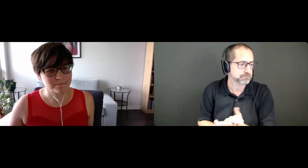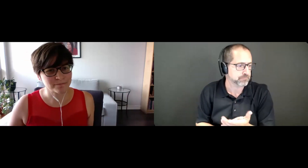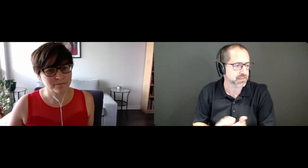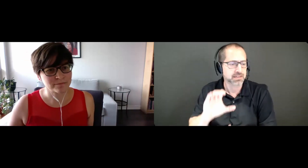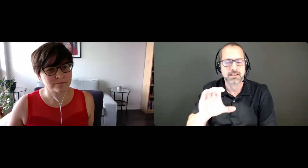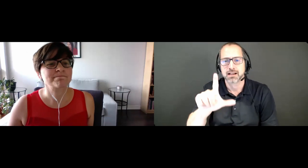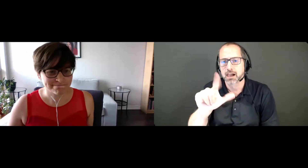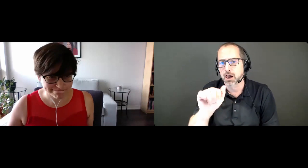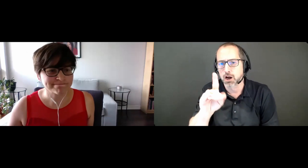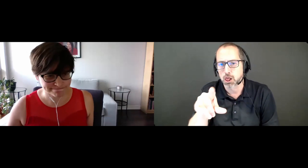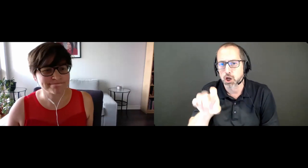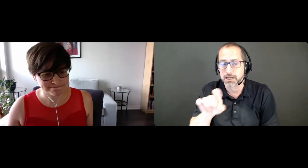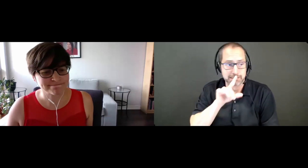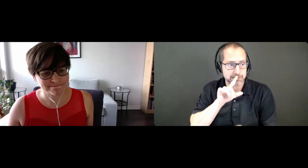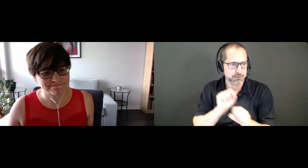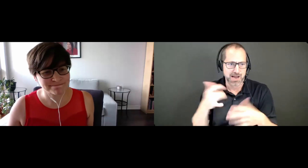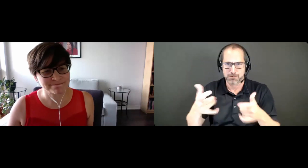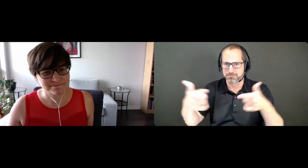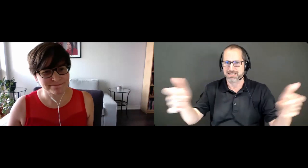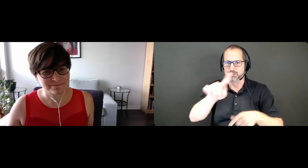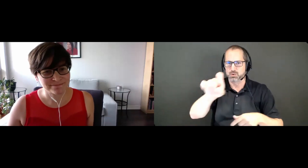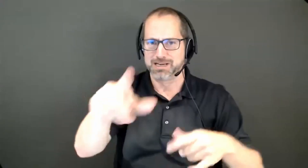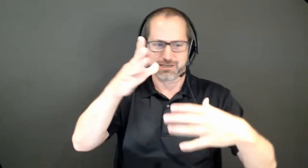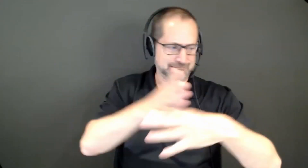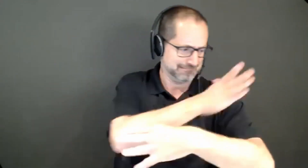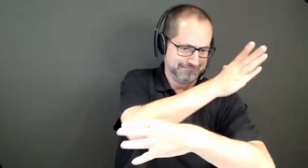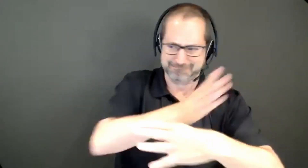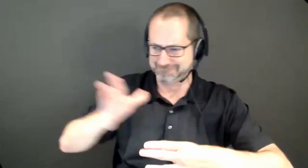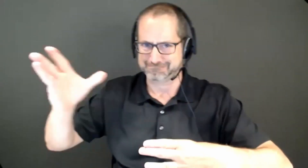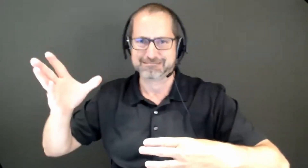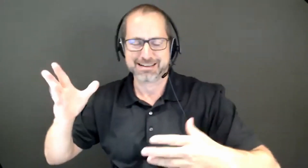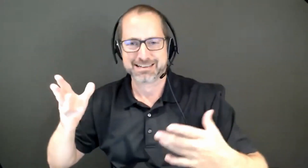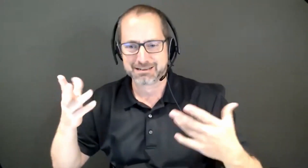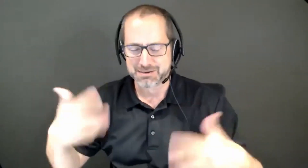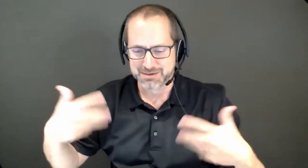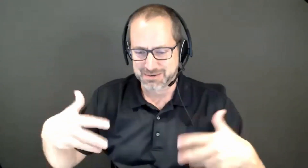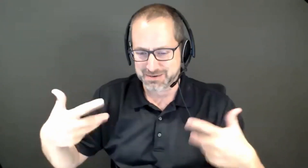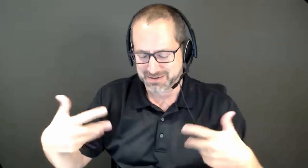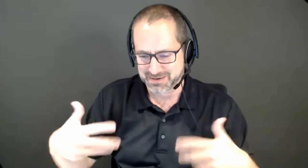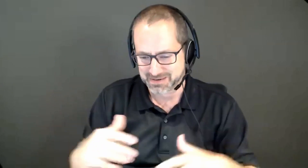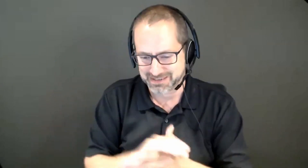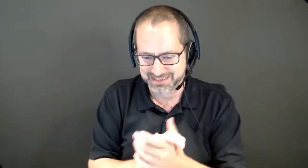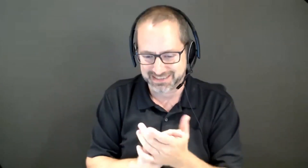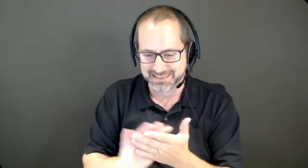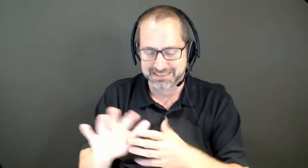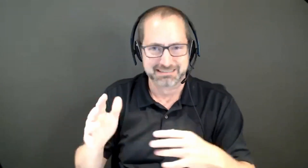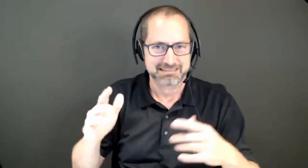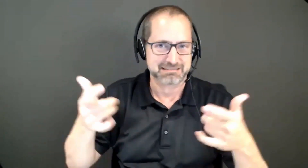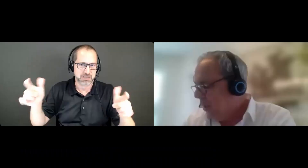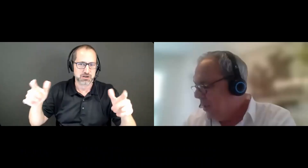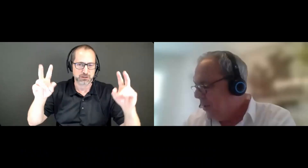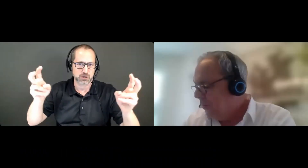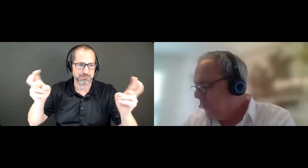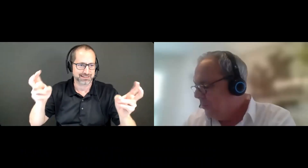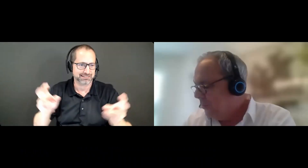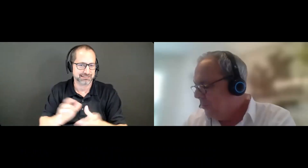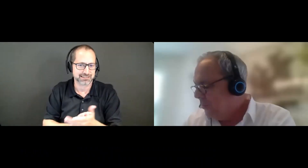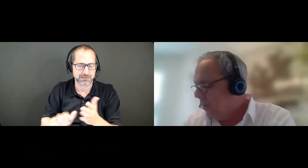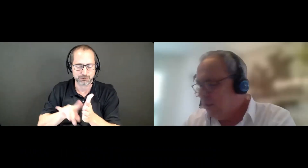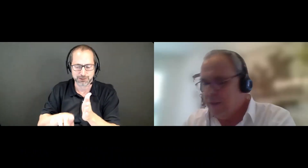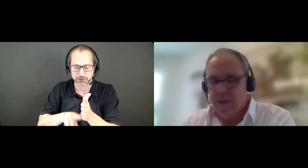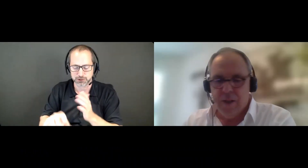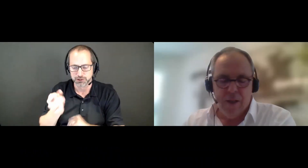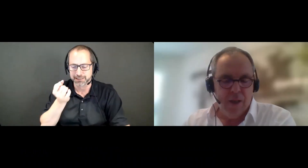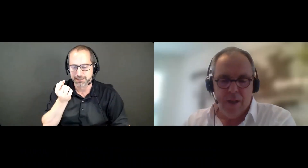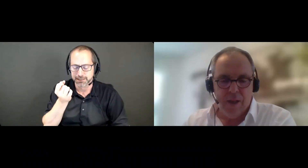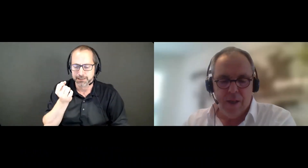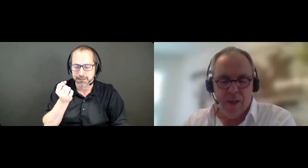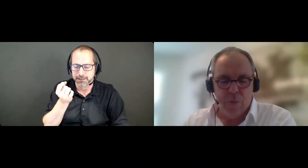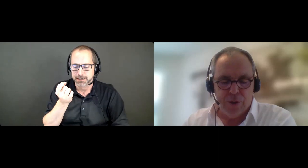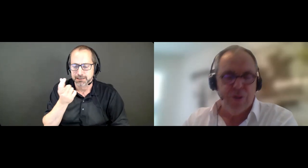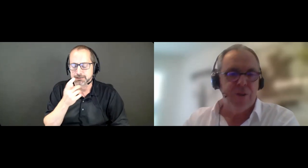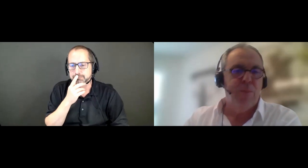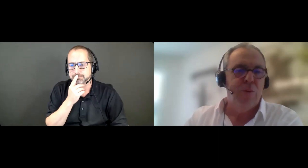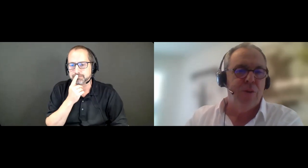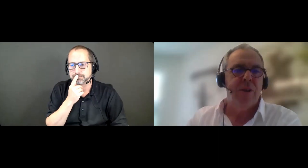a wide question. It’s covering quite a wide topic, but I think research is important,